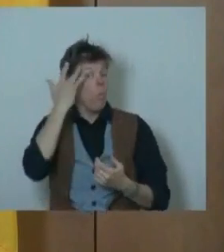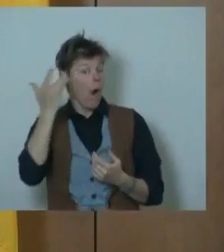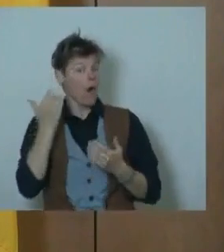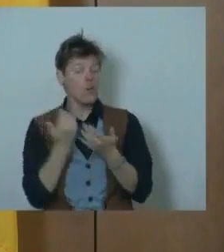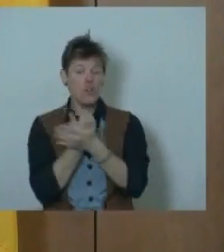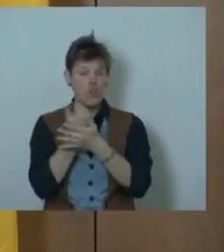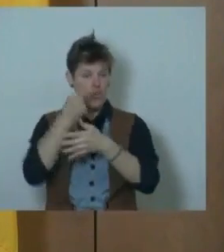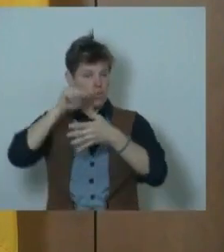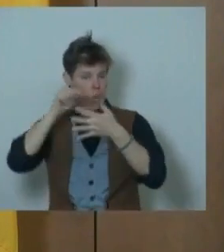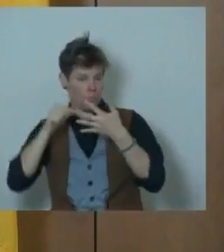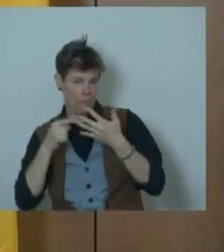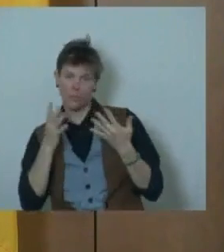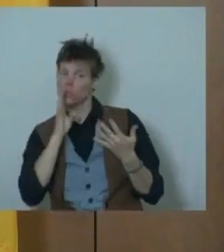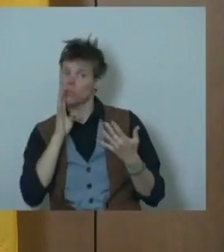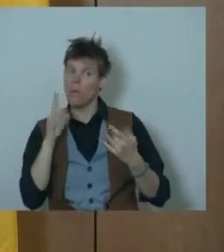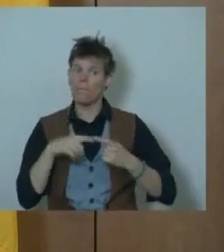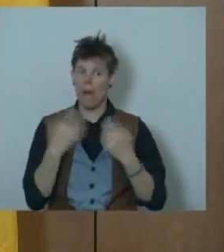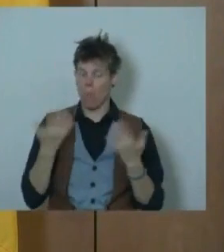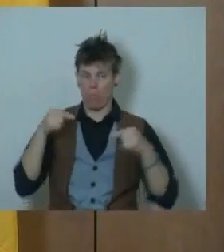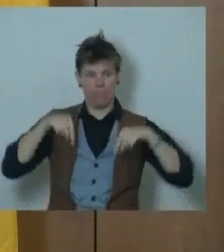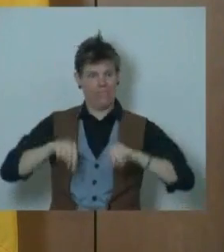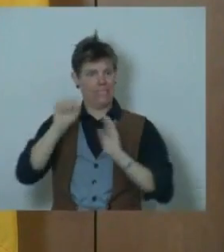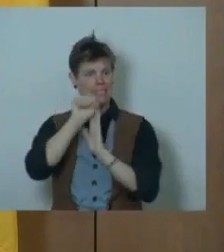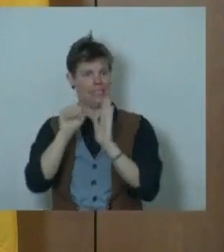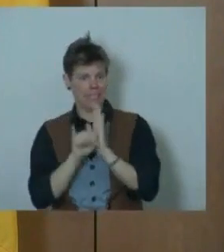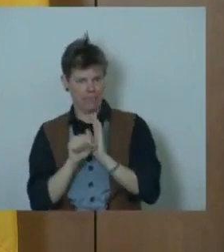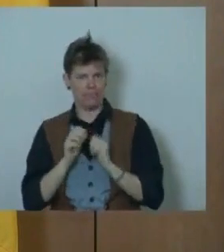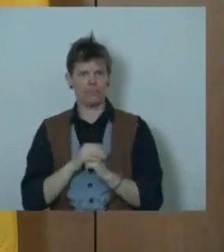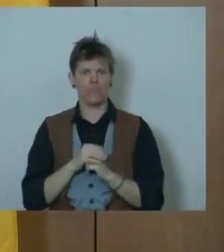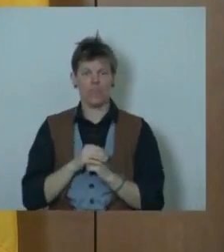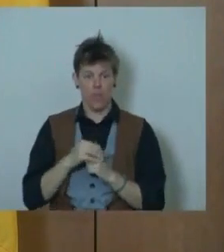WE HAVE A LOT OF NEW THINGS TO TALK ABOUT.